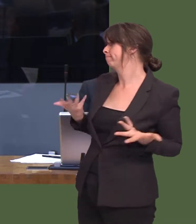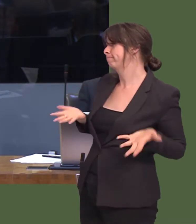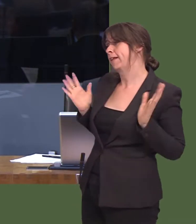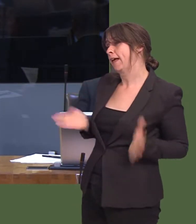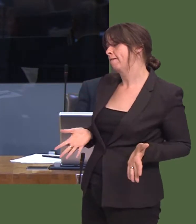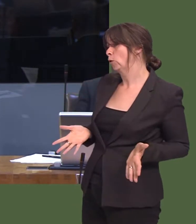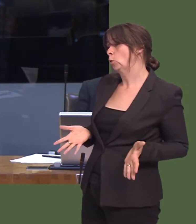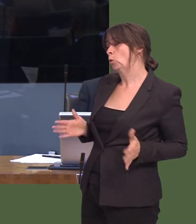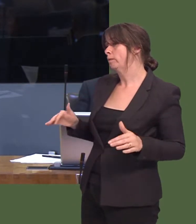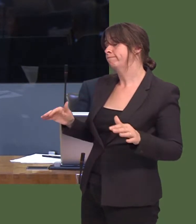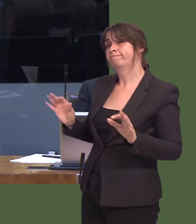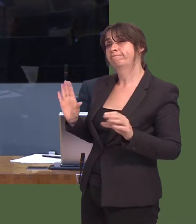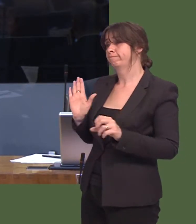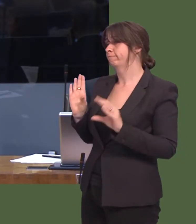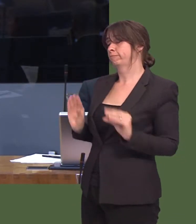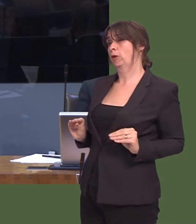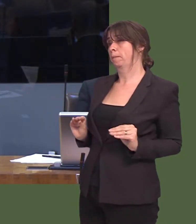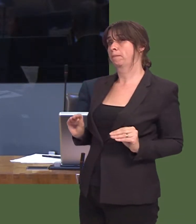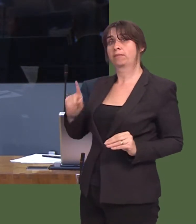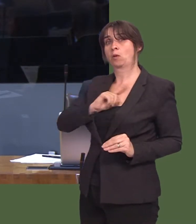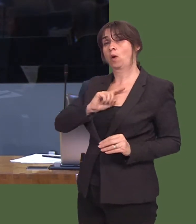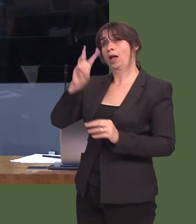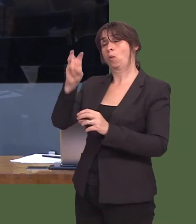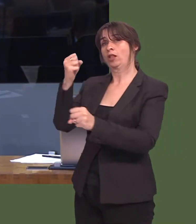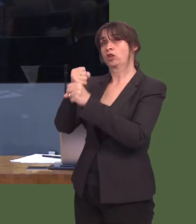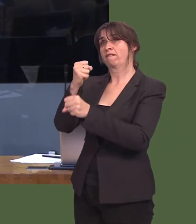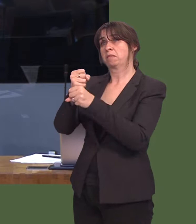taken by the Welsh Government to withdraw funding and therefore capacity from Careers